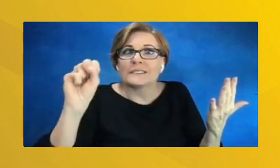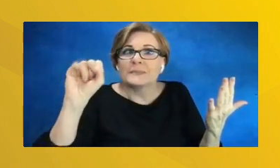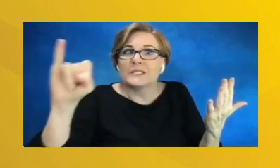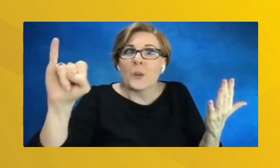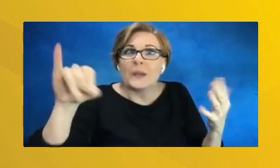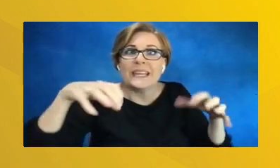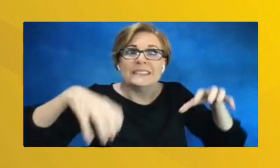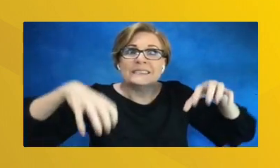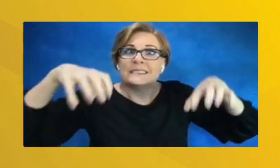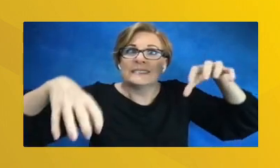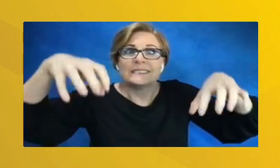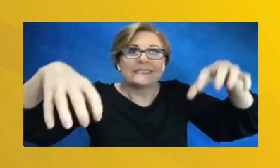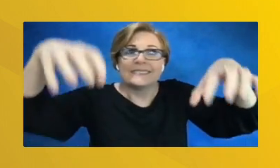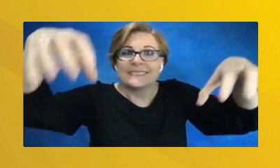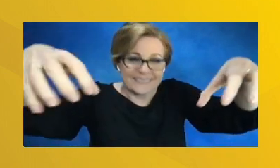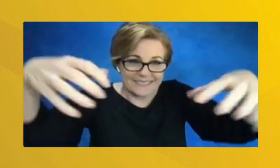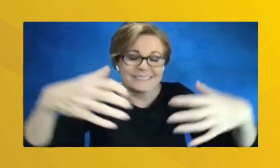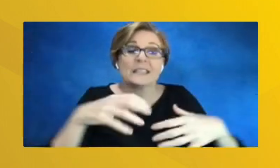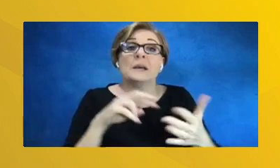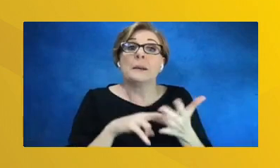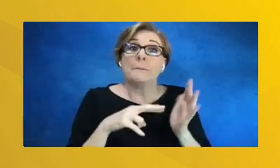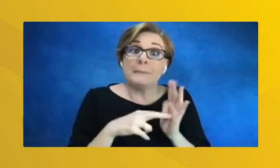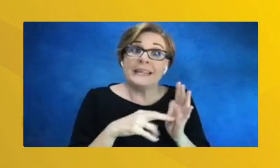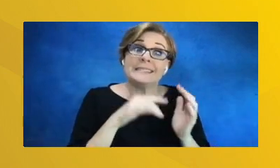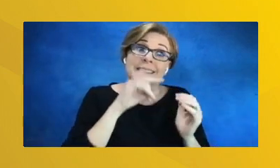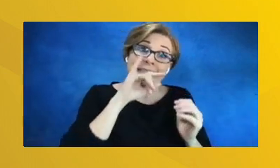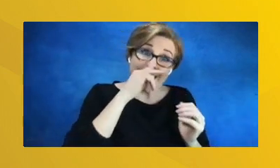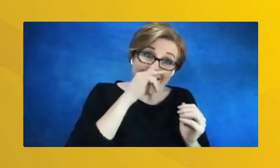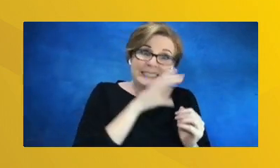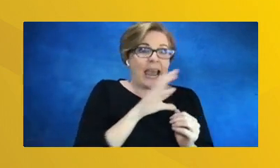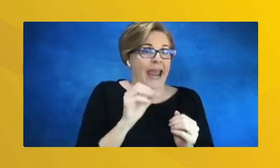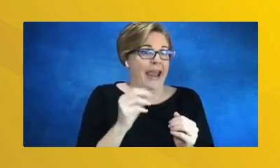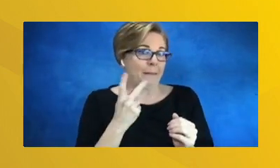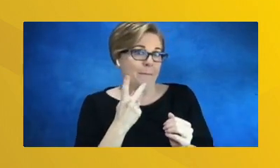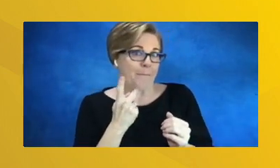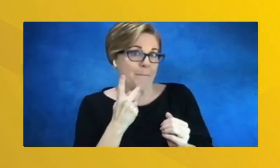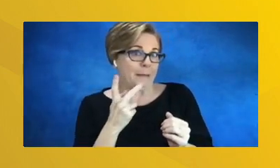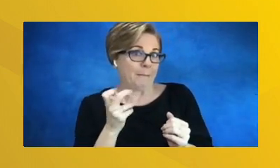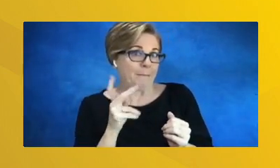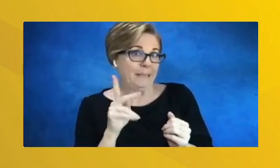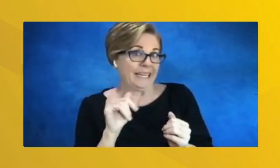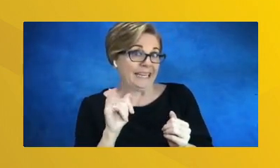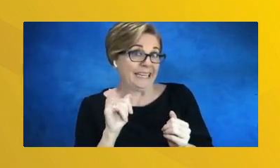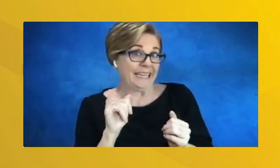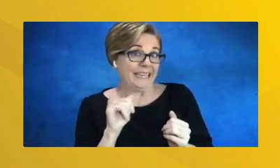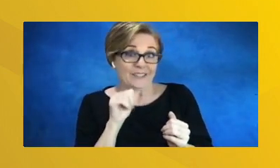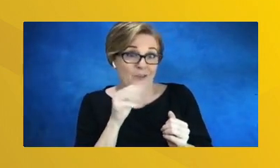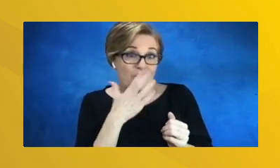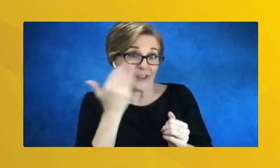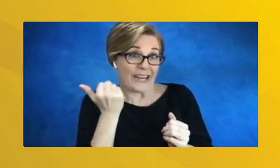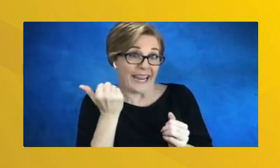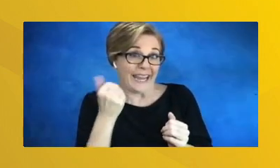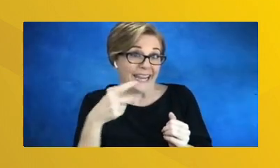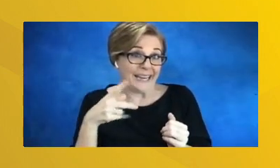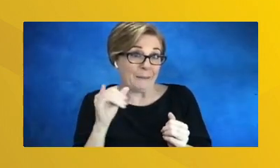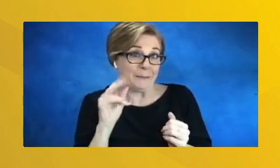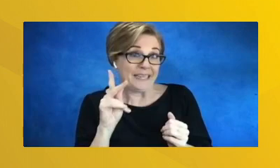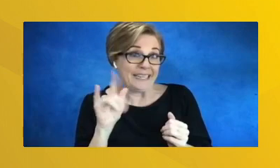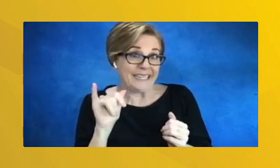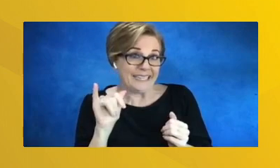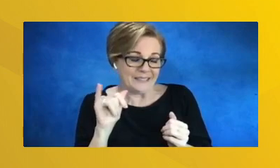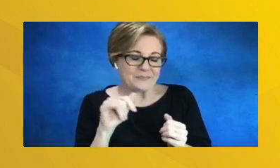where the kids and Pinky - don't forget Pinky Jackalope - get to experience seven different